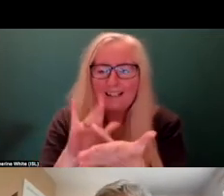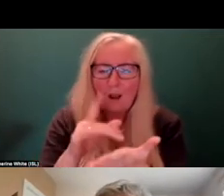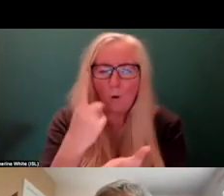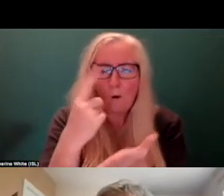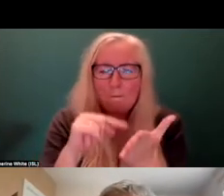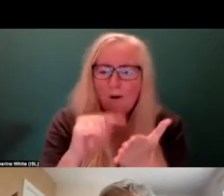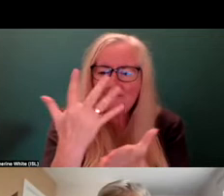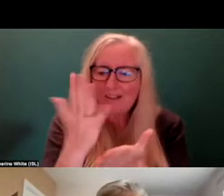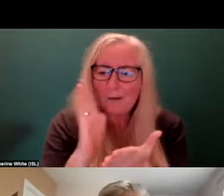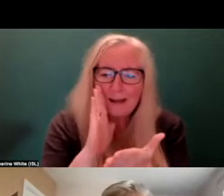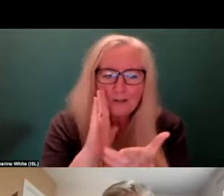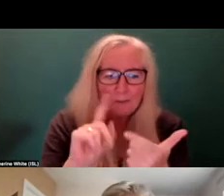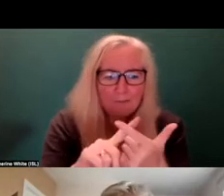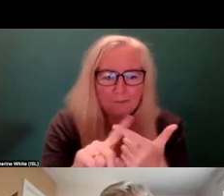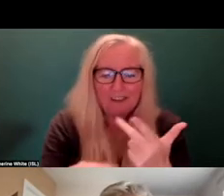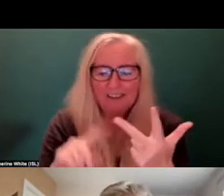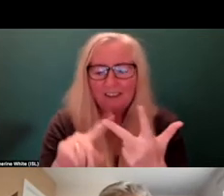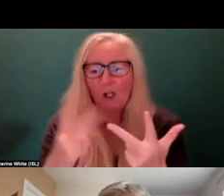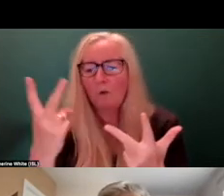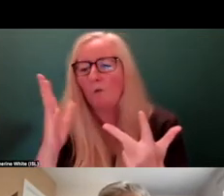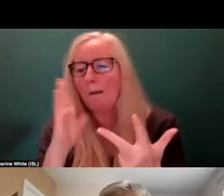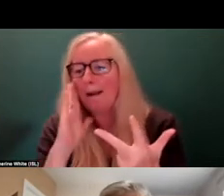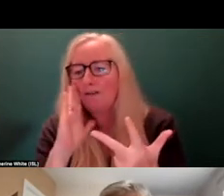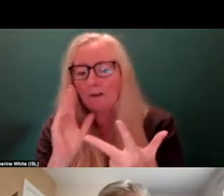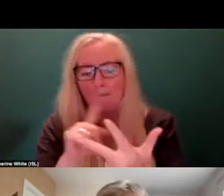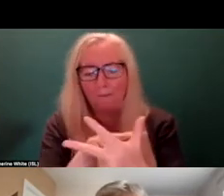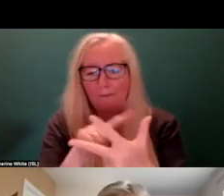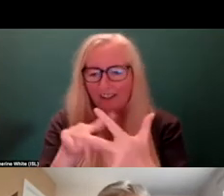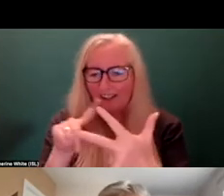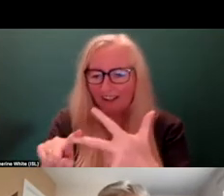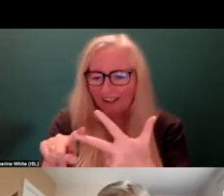the middle, which is kind of one and a half bedroom, and a two bedroom one.